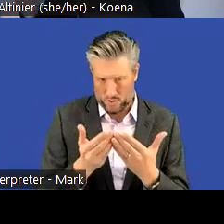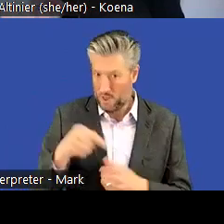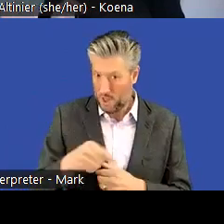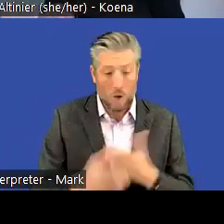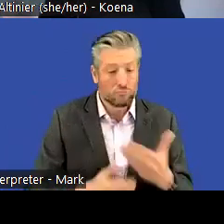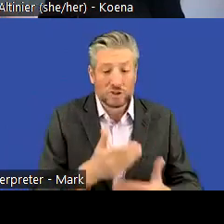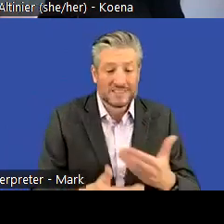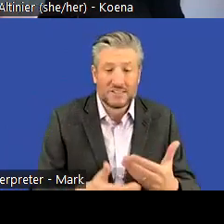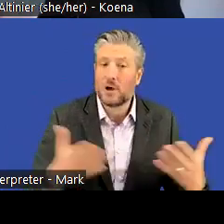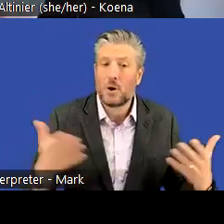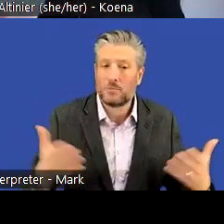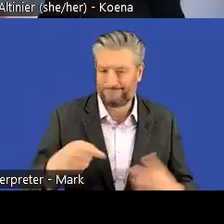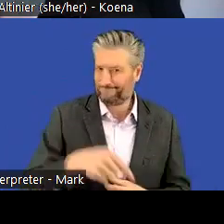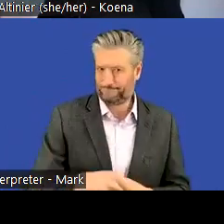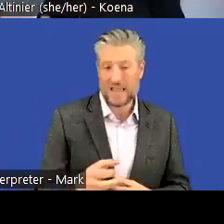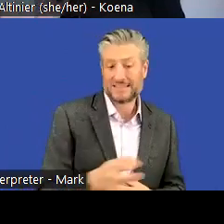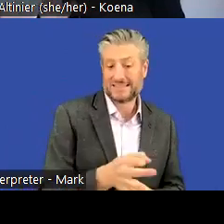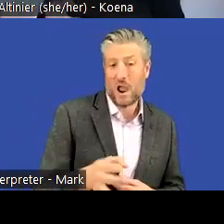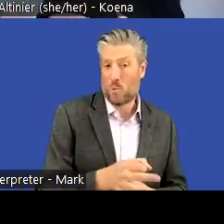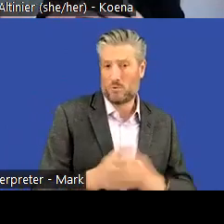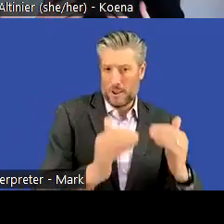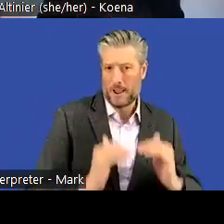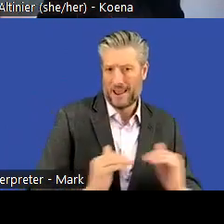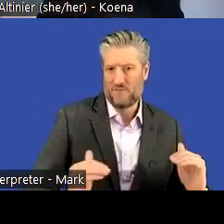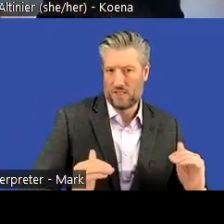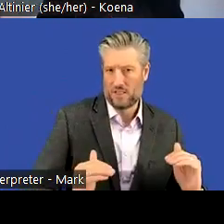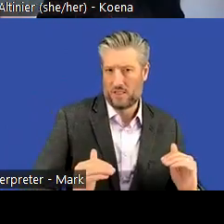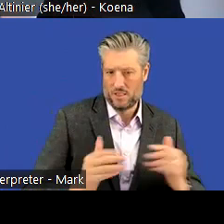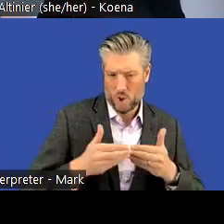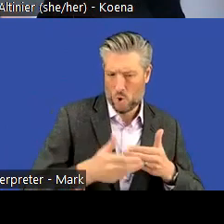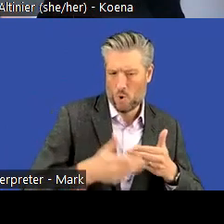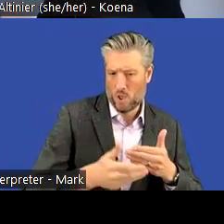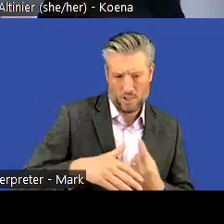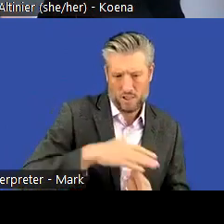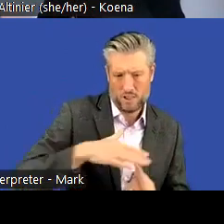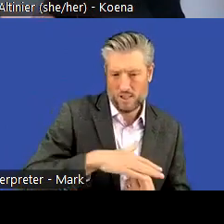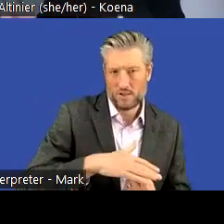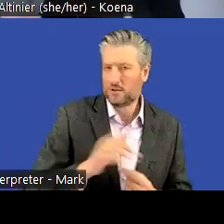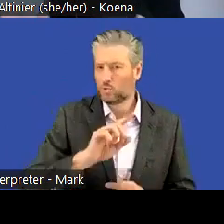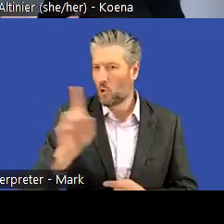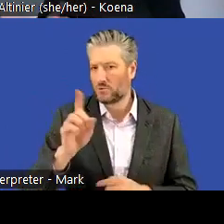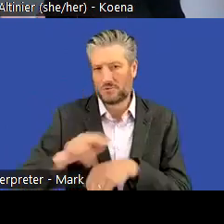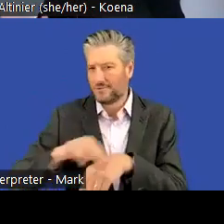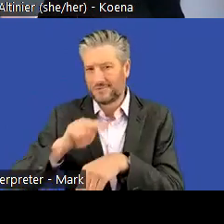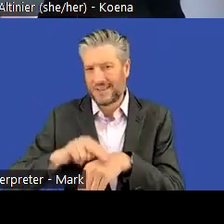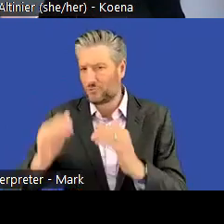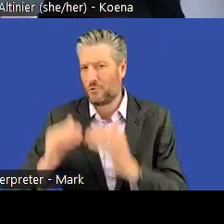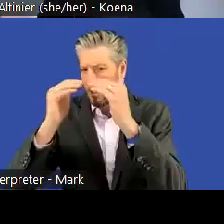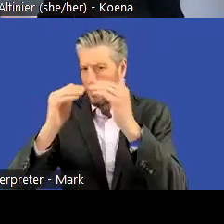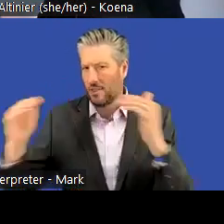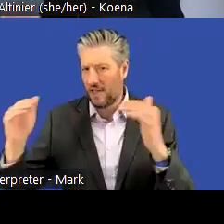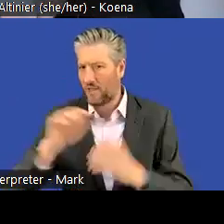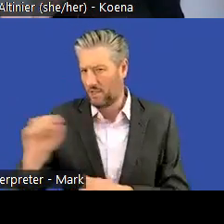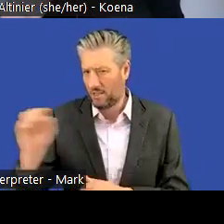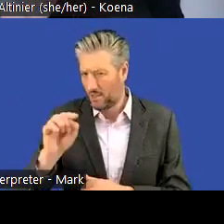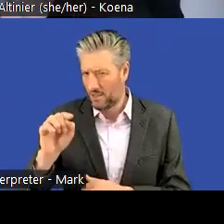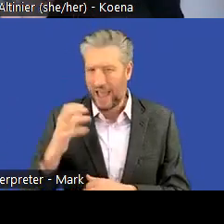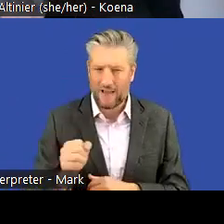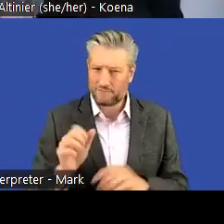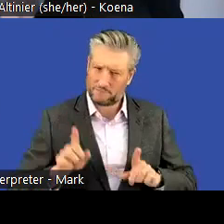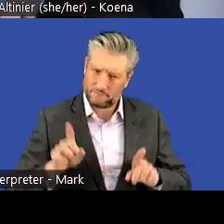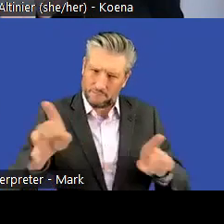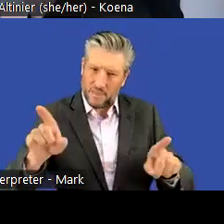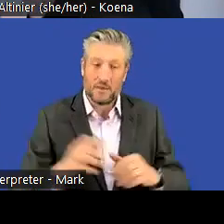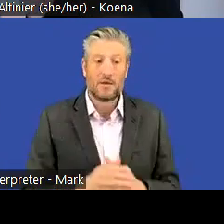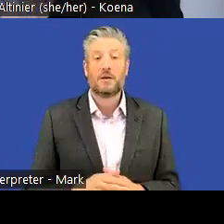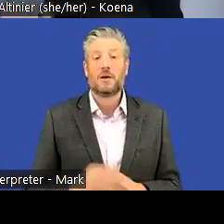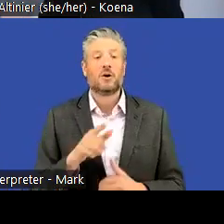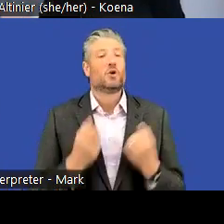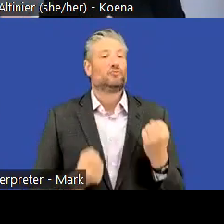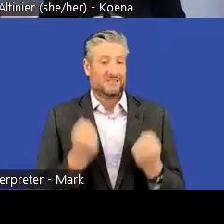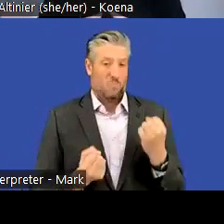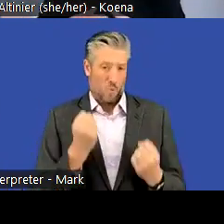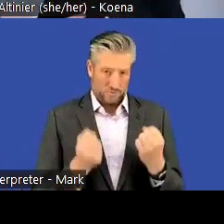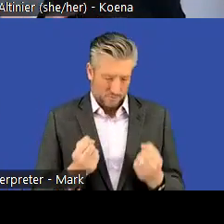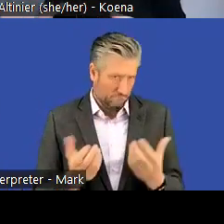So they are not part of it.